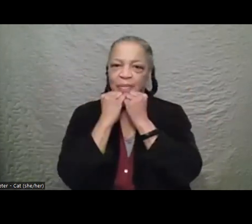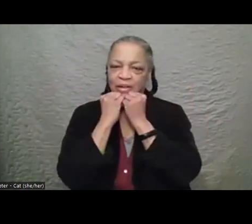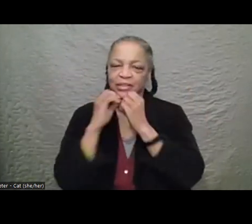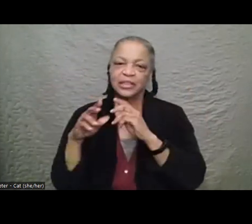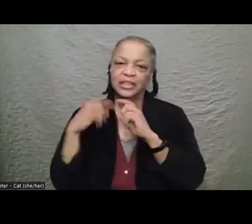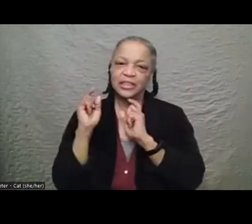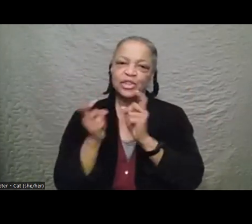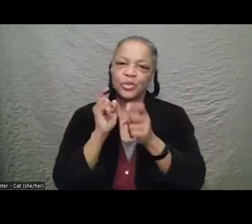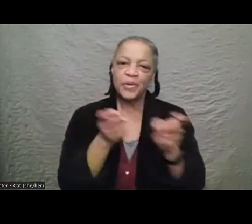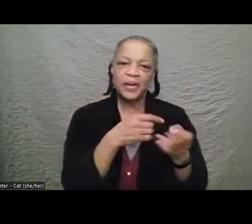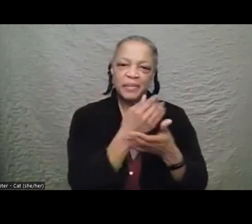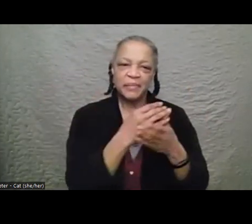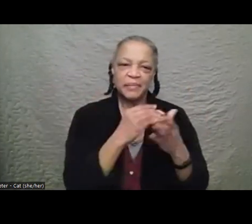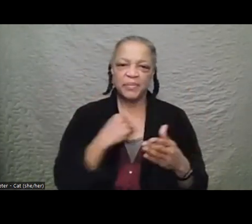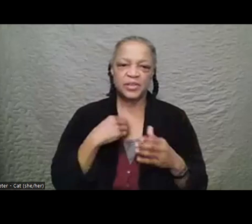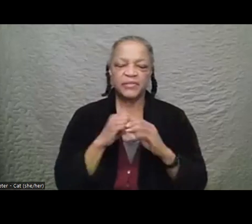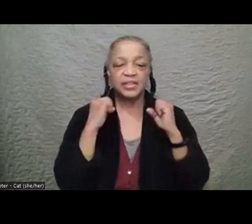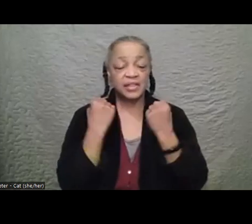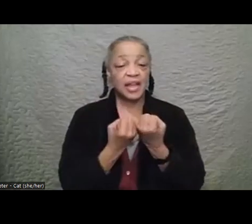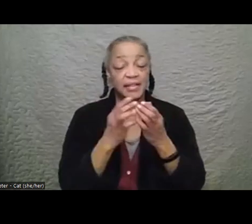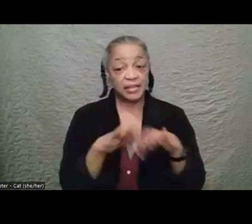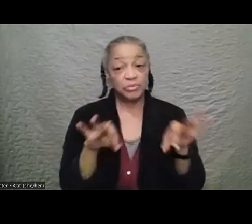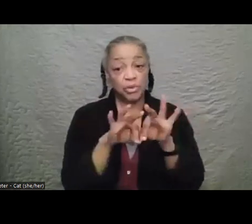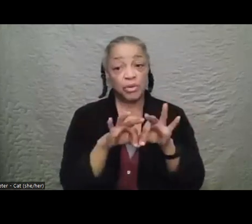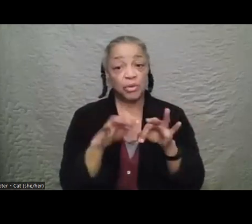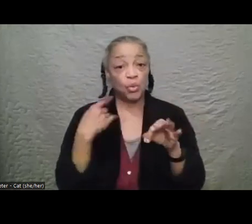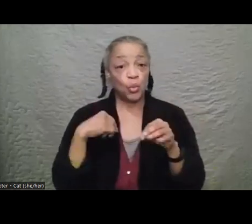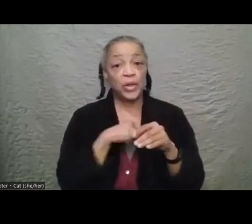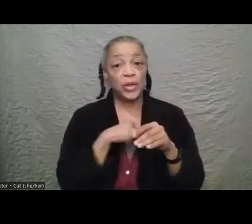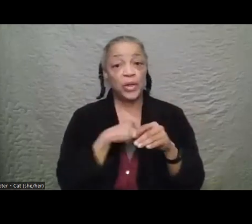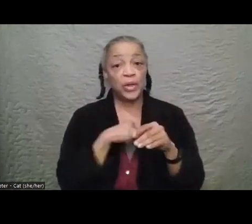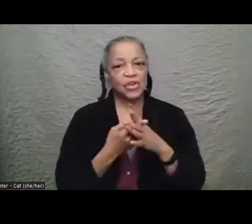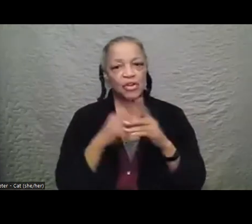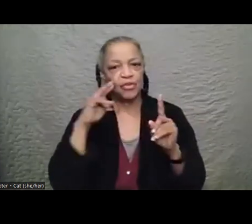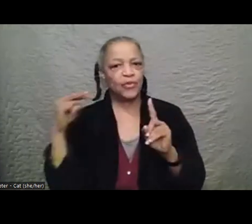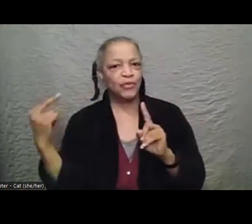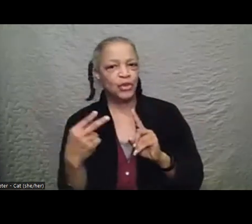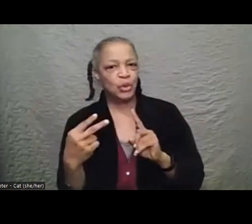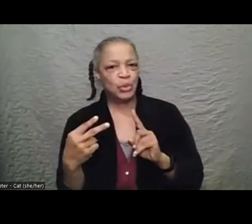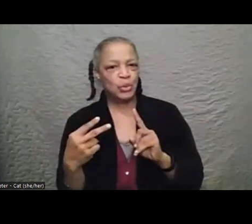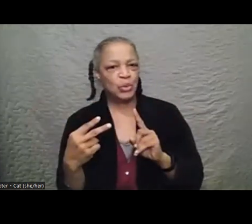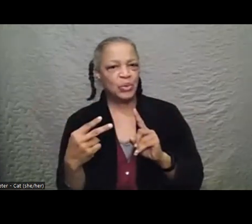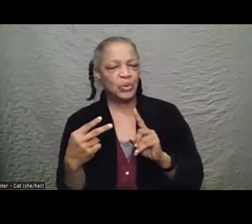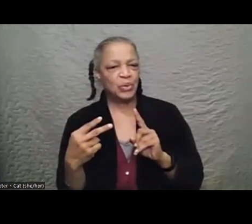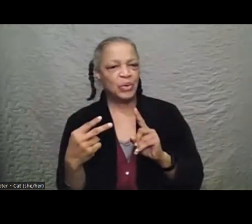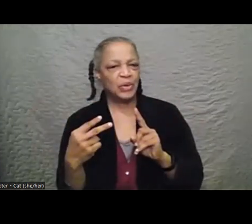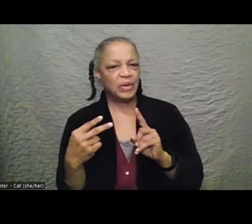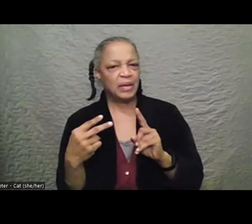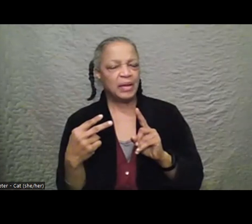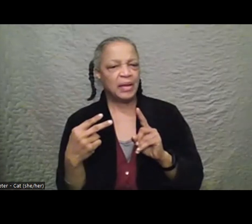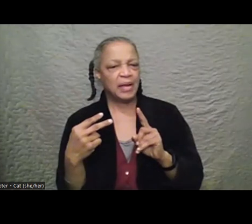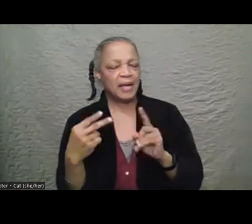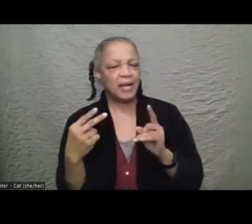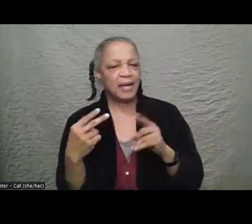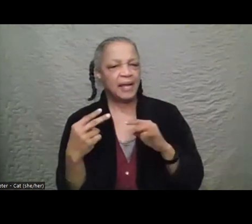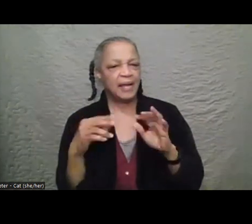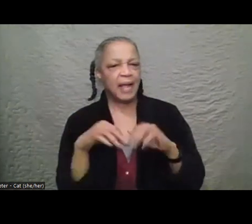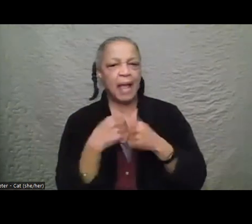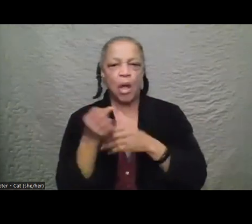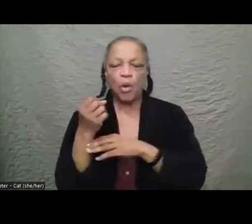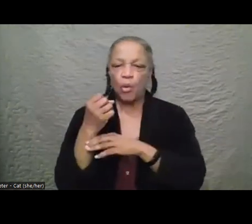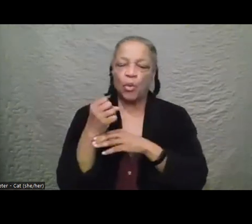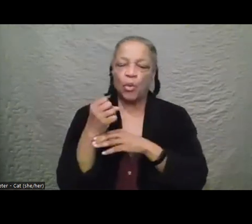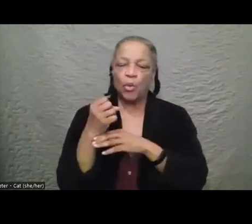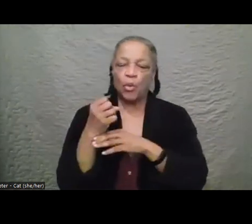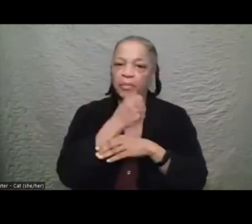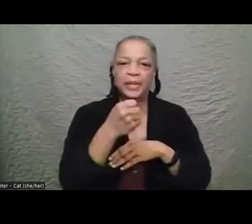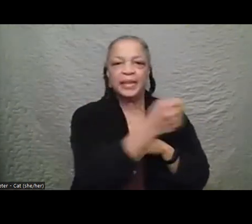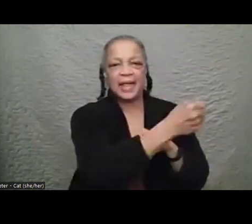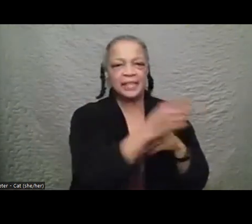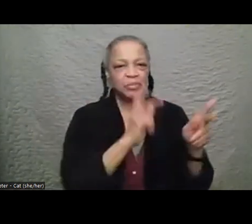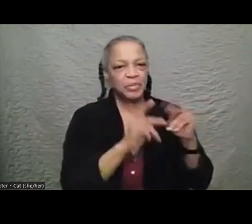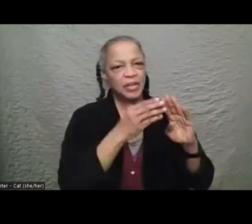of society , we then start to view how we are facing into the community . When someone